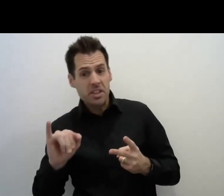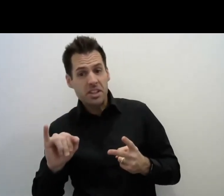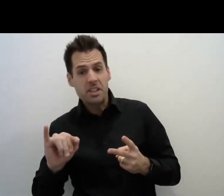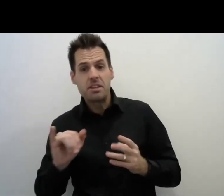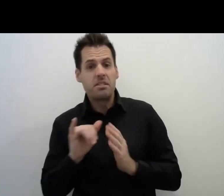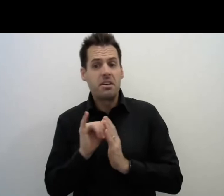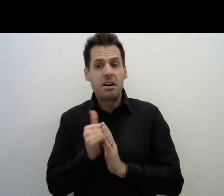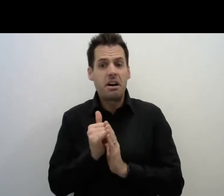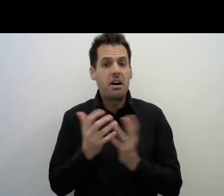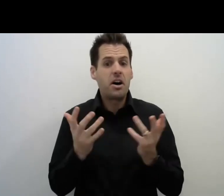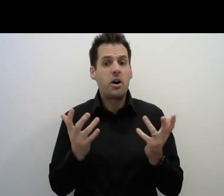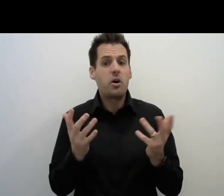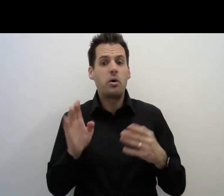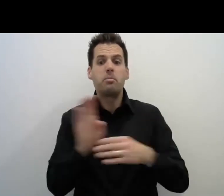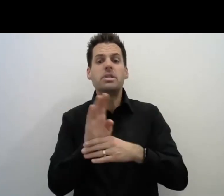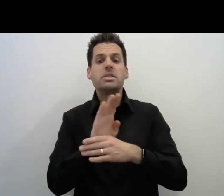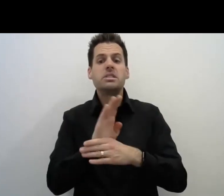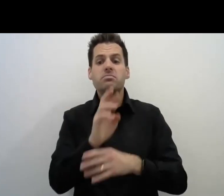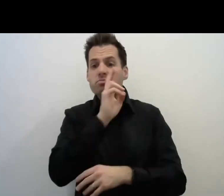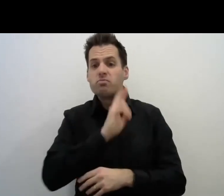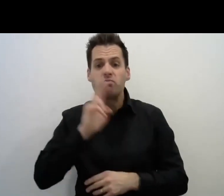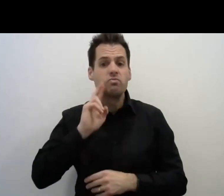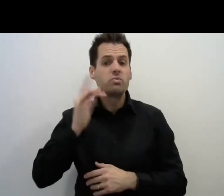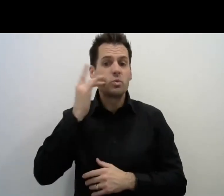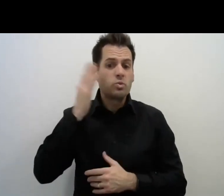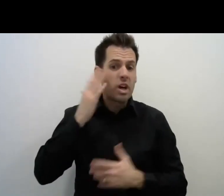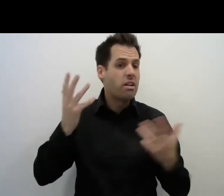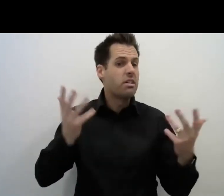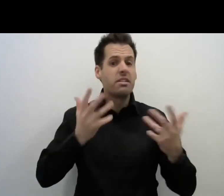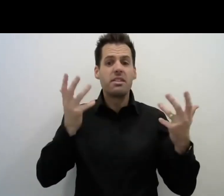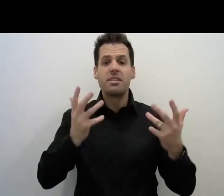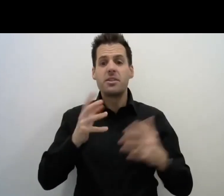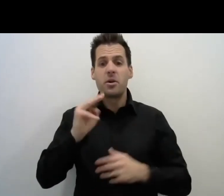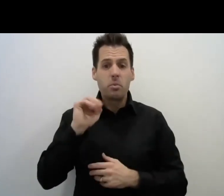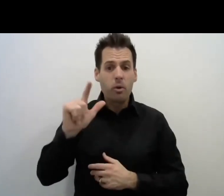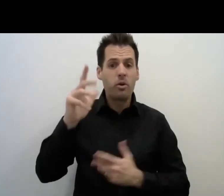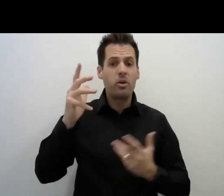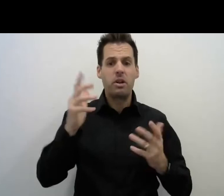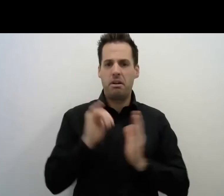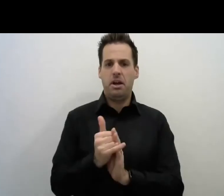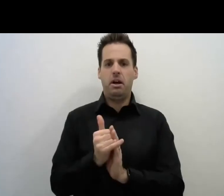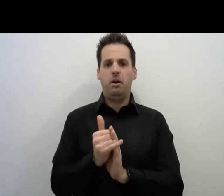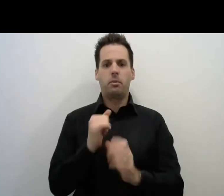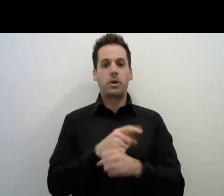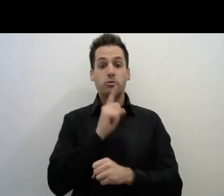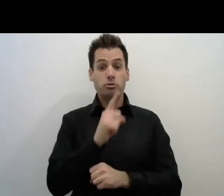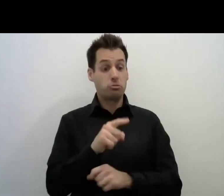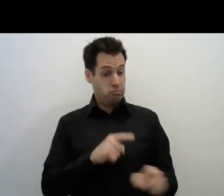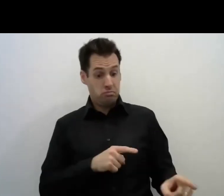businesses can do to do you know identify that the person before them with their dog is legitimate do